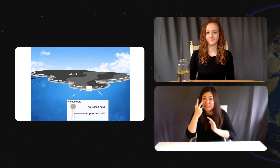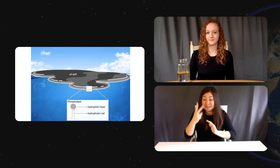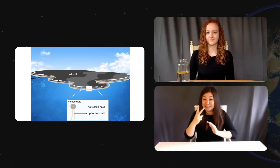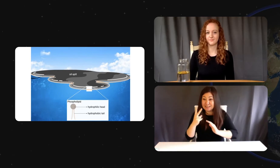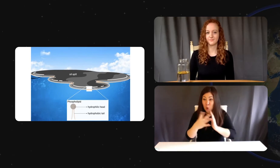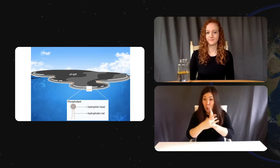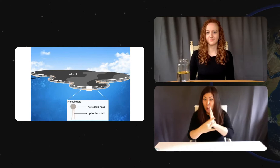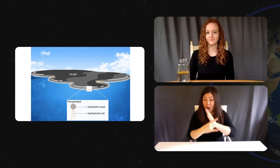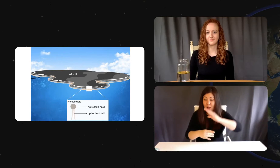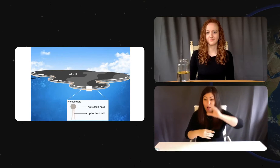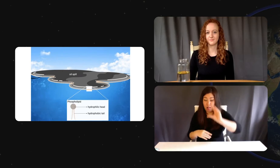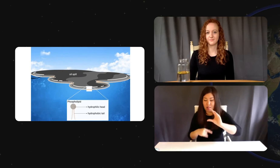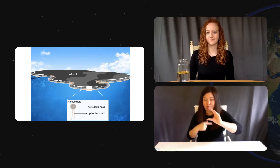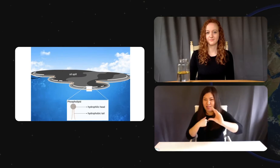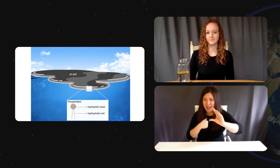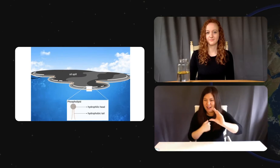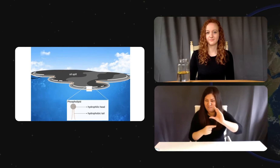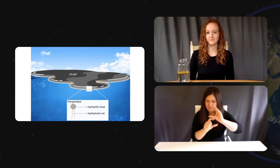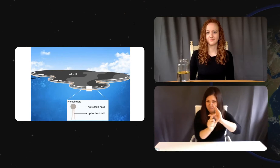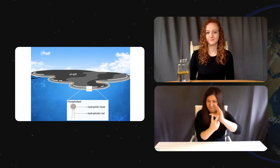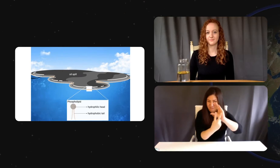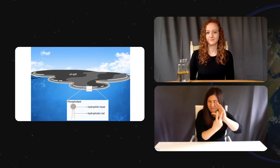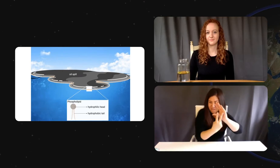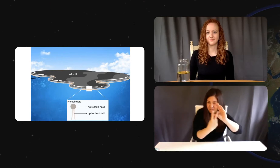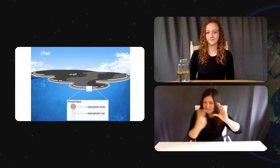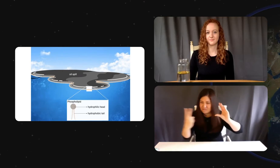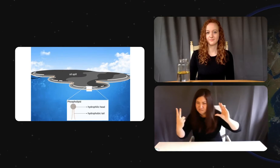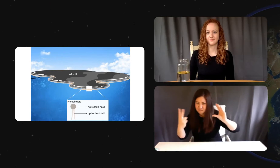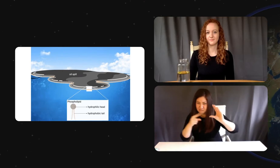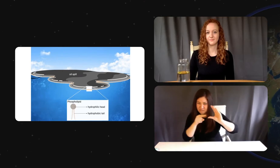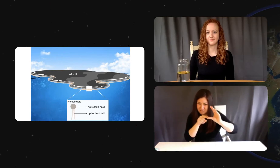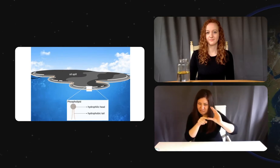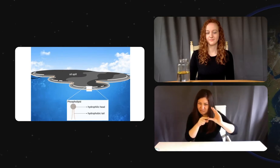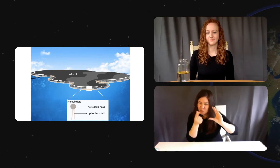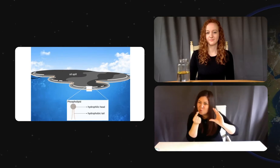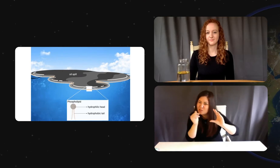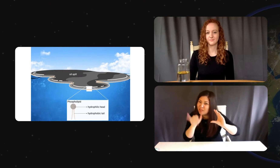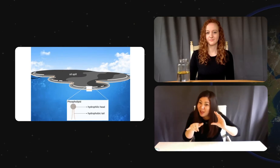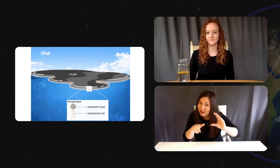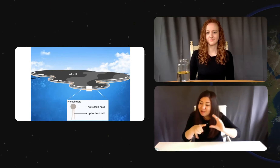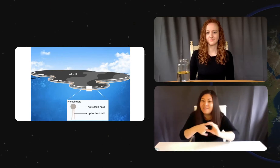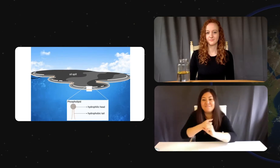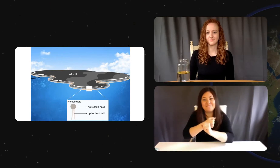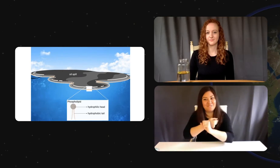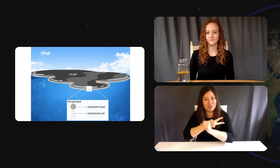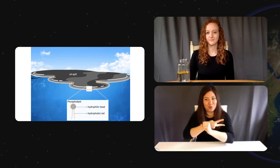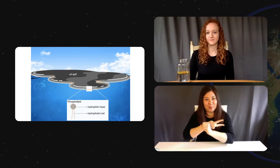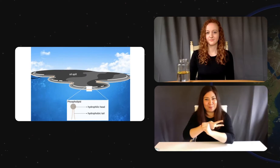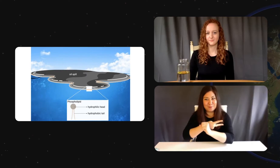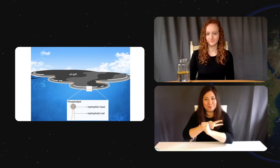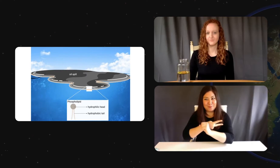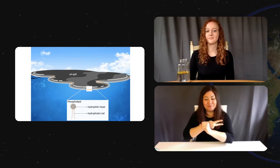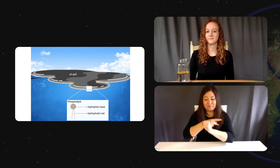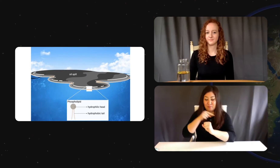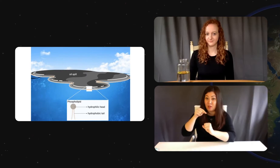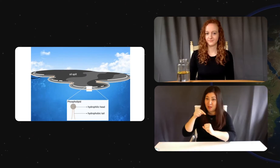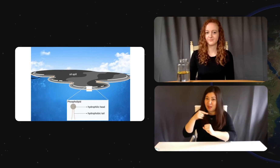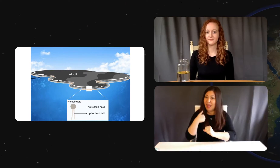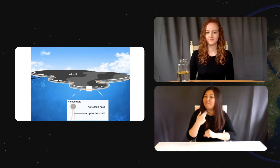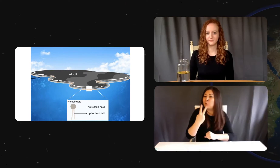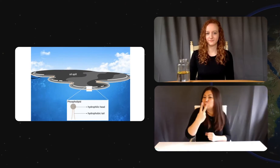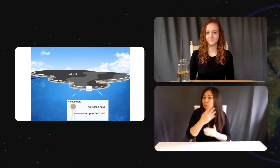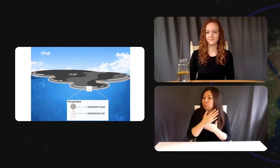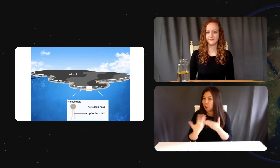So, you see the molecule.